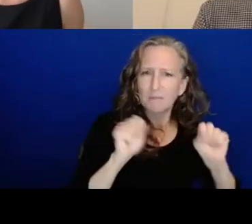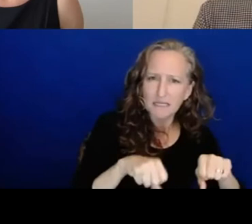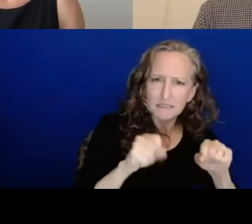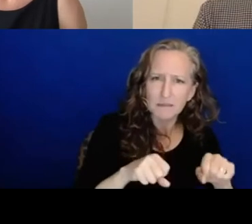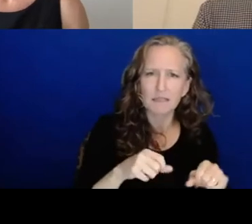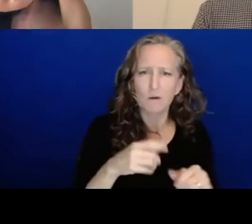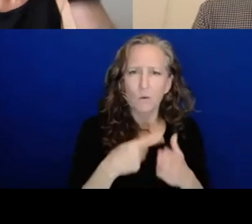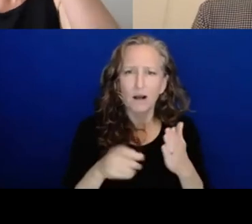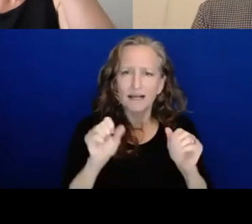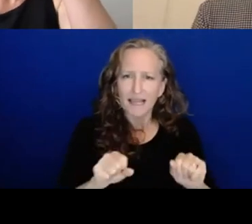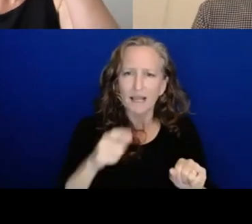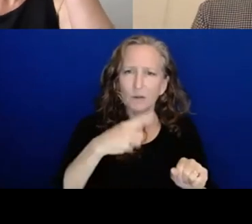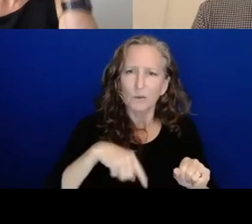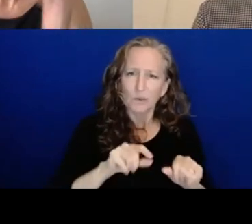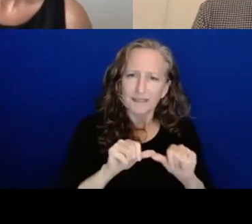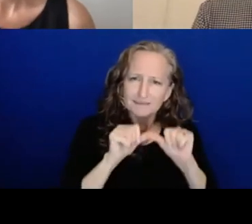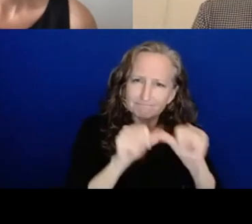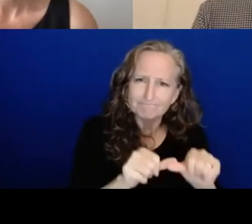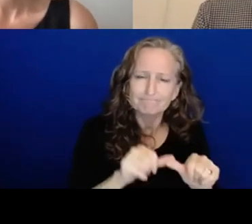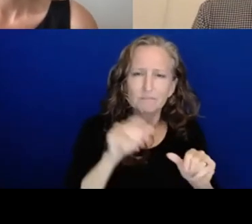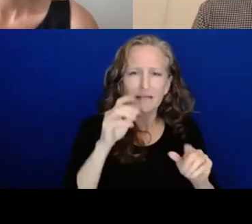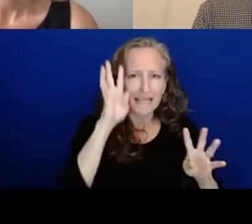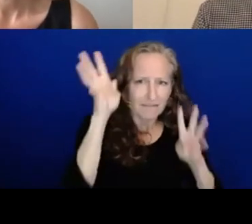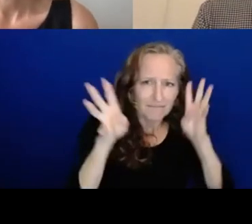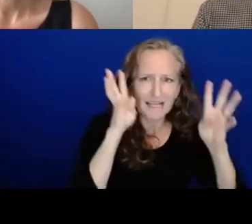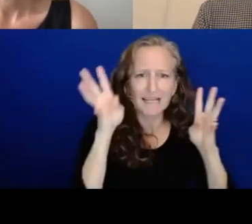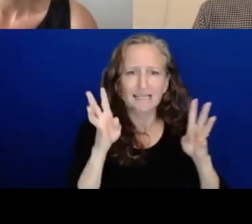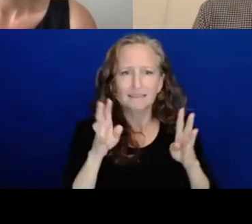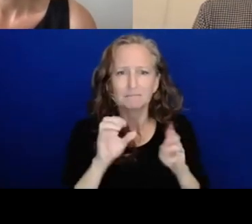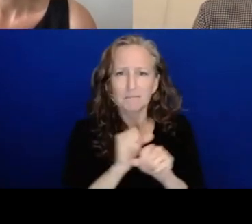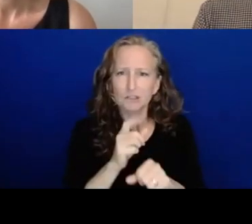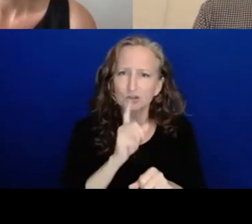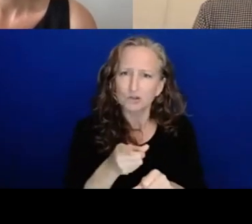belonging. What could actually go right coming through this crisis. And at the same time,